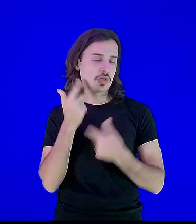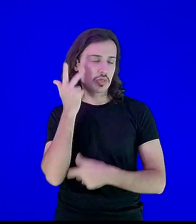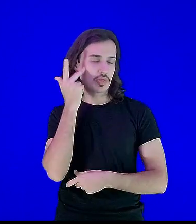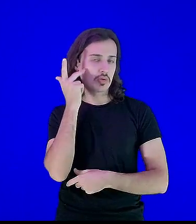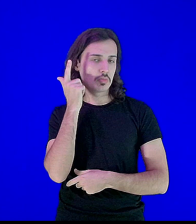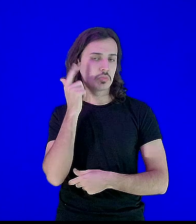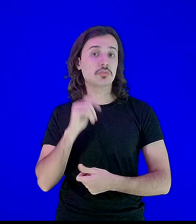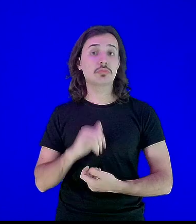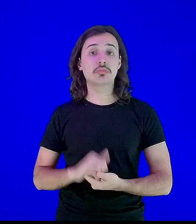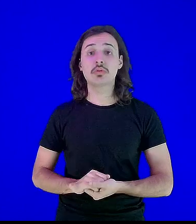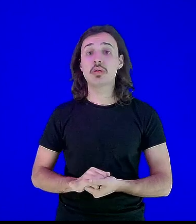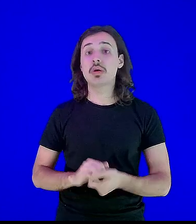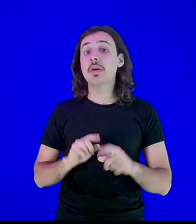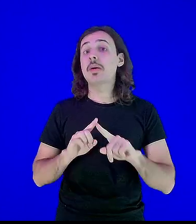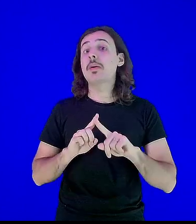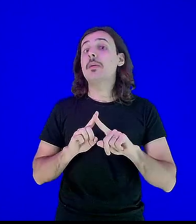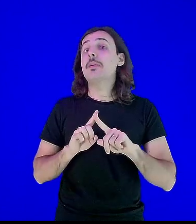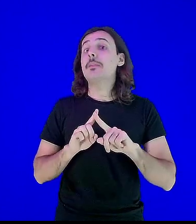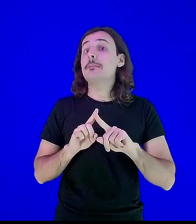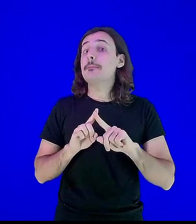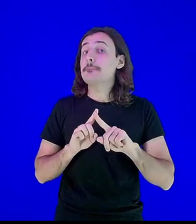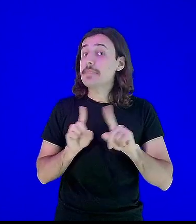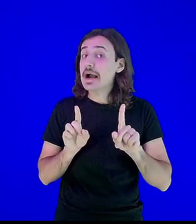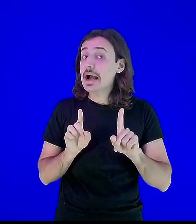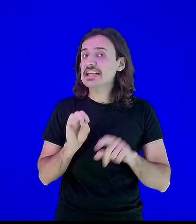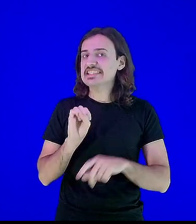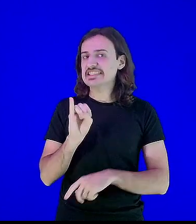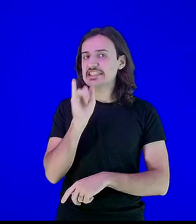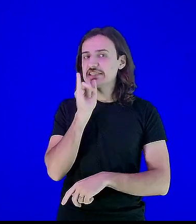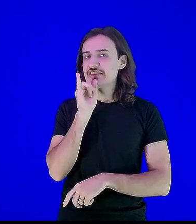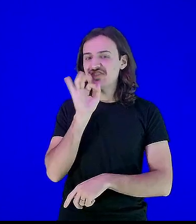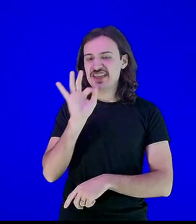but, it is not the same thing with "FSW" components